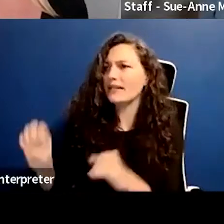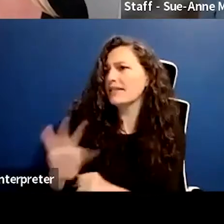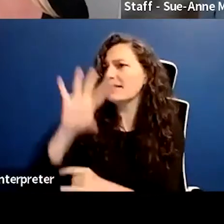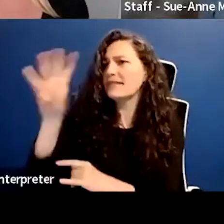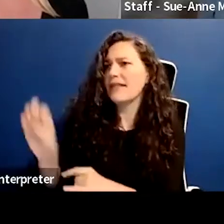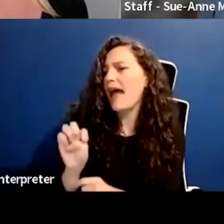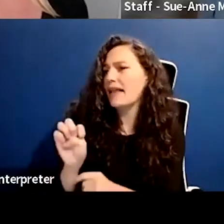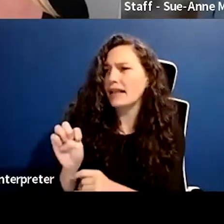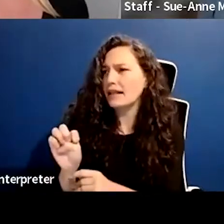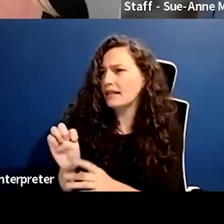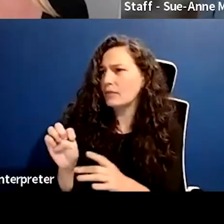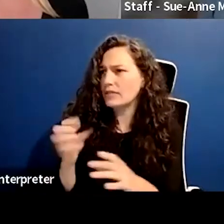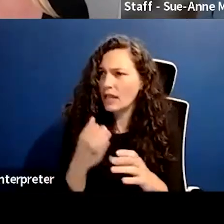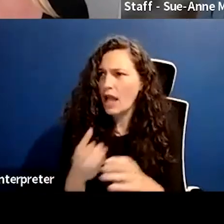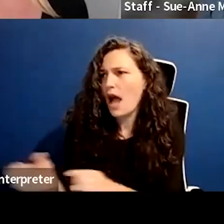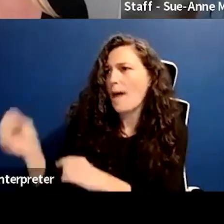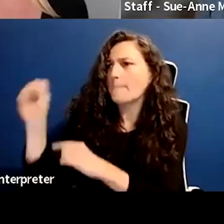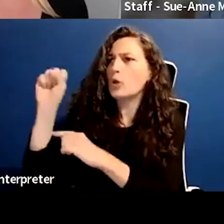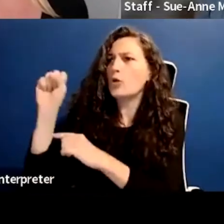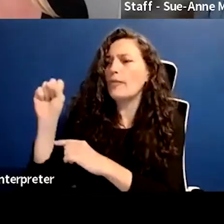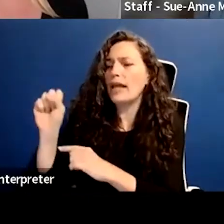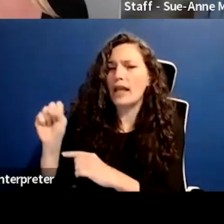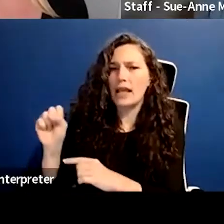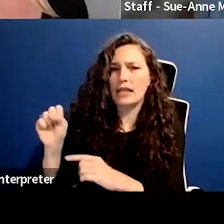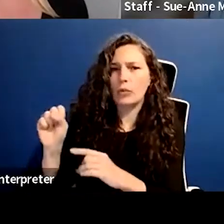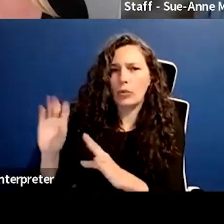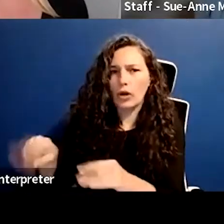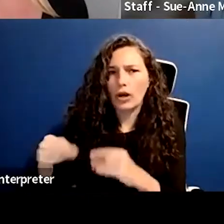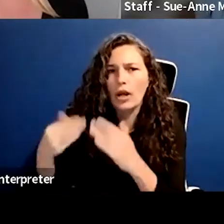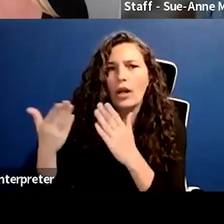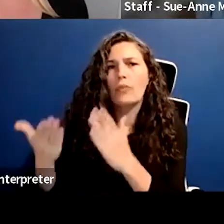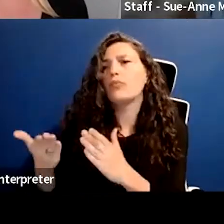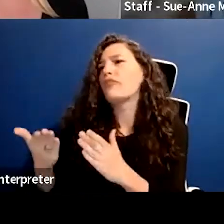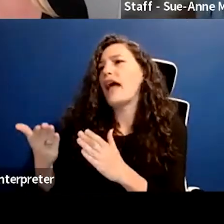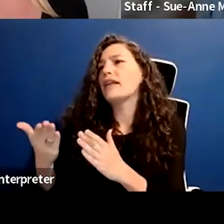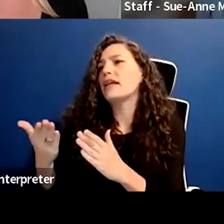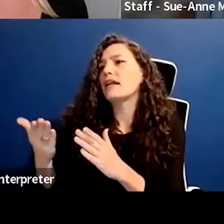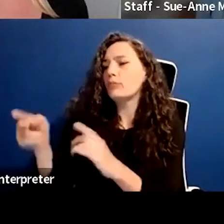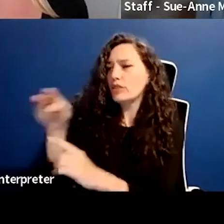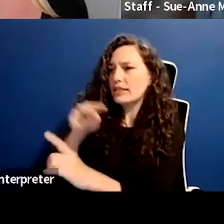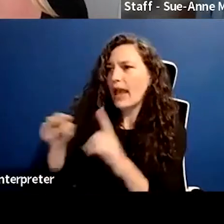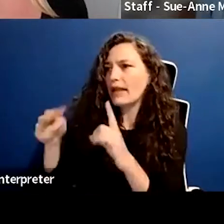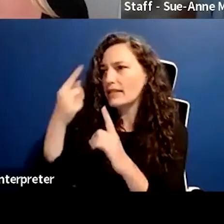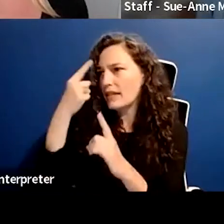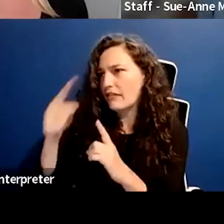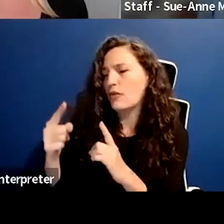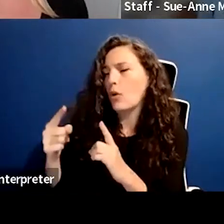It's such a, I started really because I was a gay podcaster and I didn't hear other gay voices.